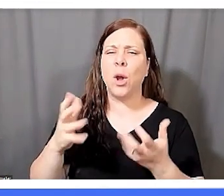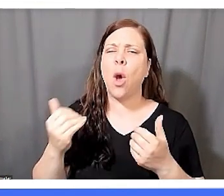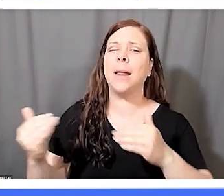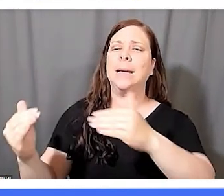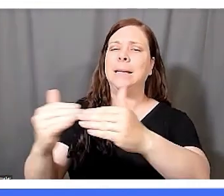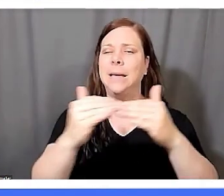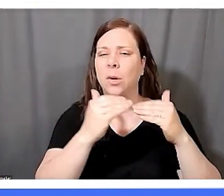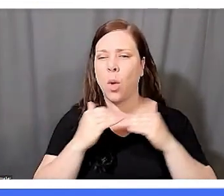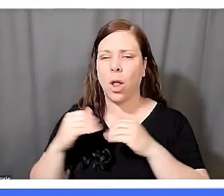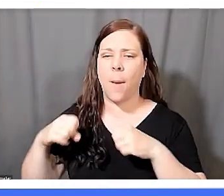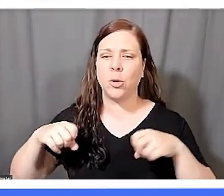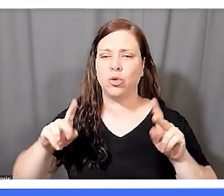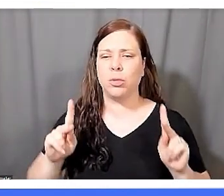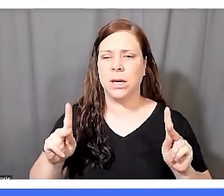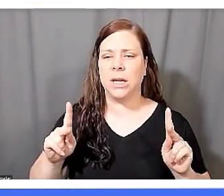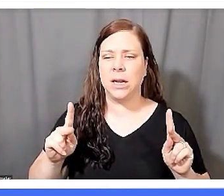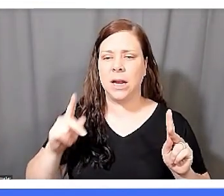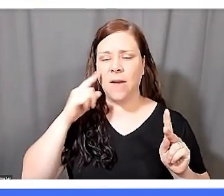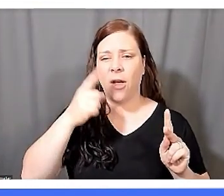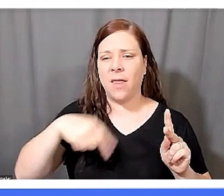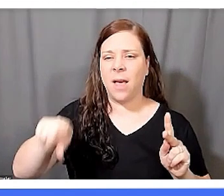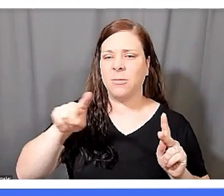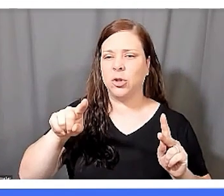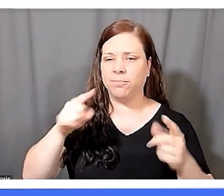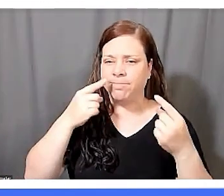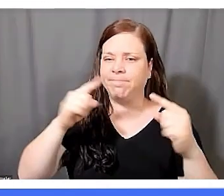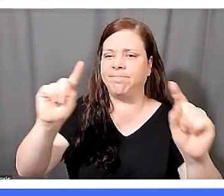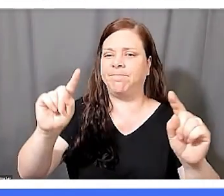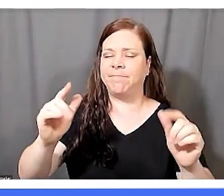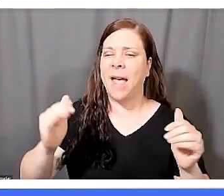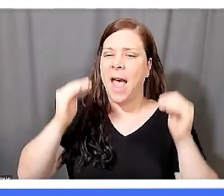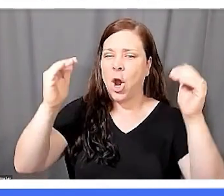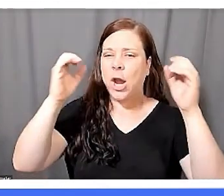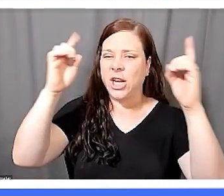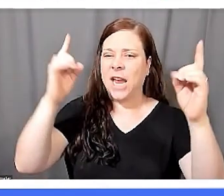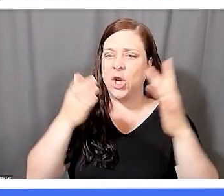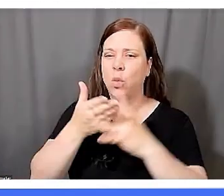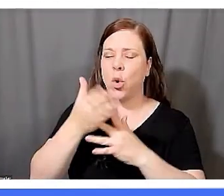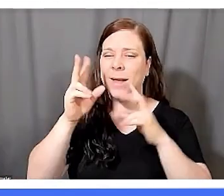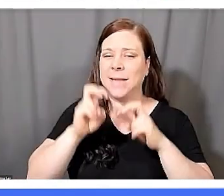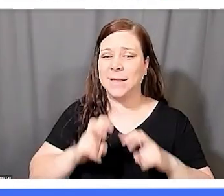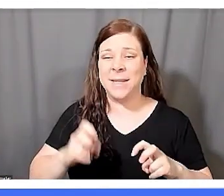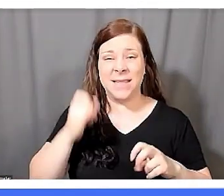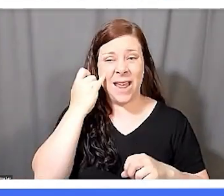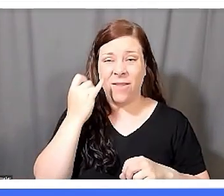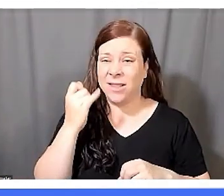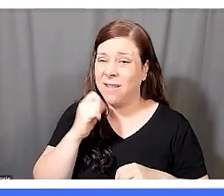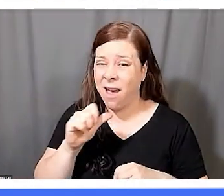reach higher education through these assessments, because if they're not accessible, we can't even give them like a foot in the door.